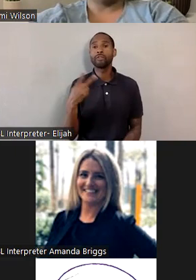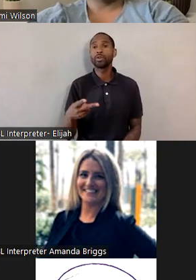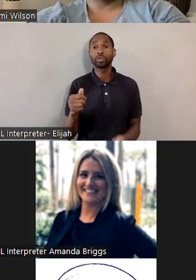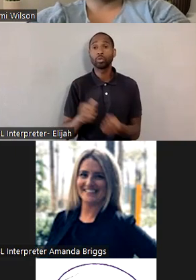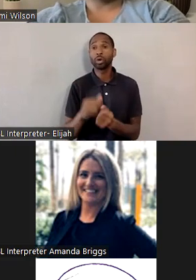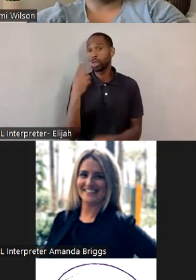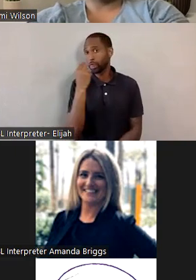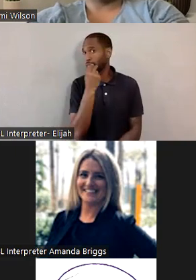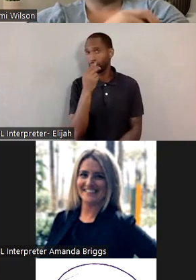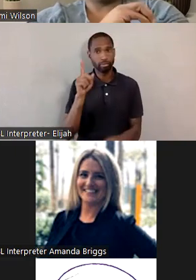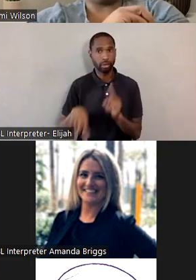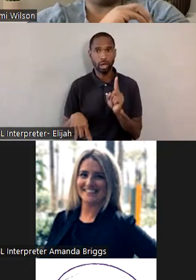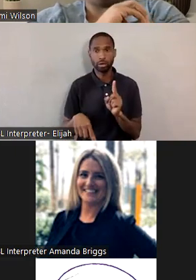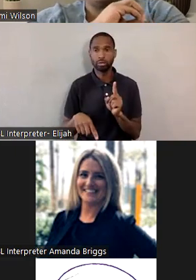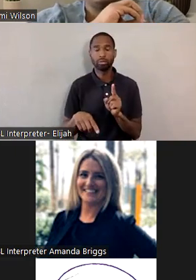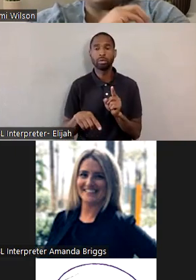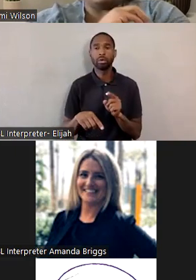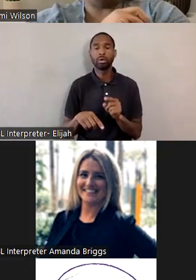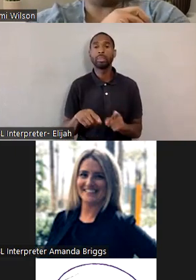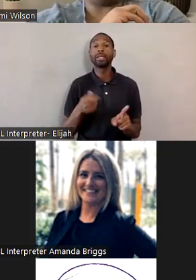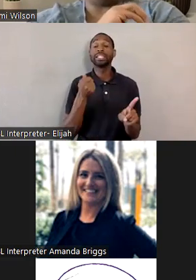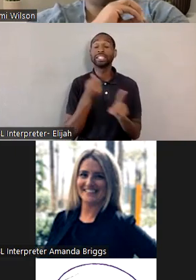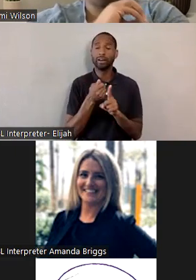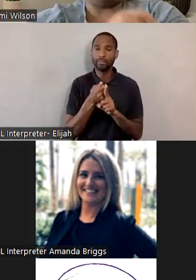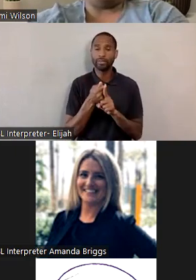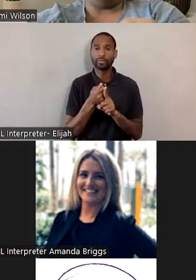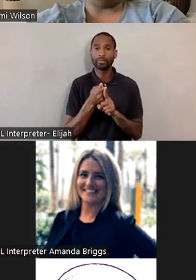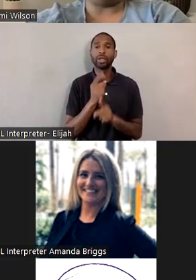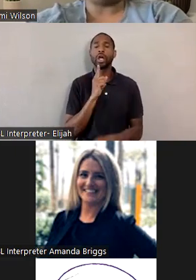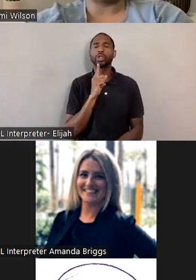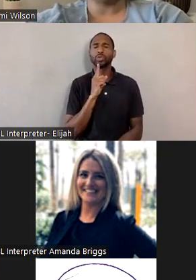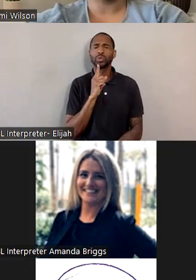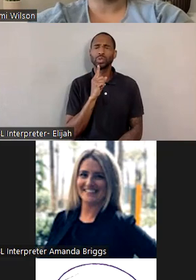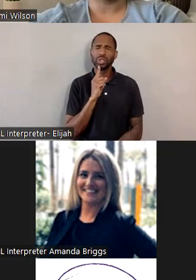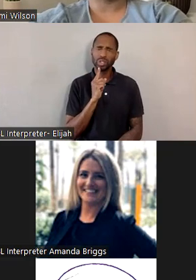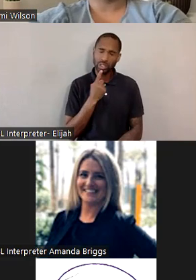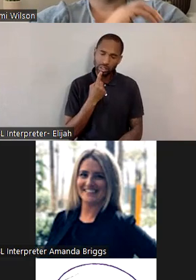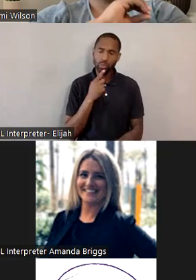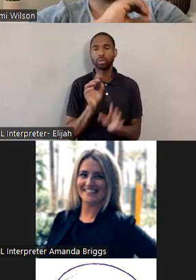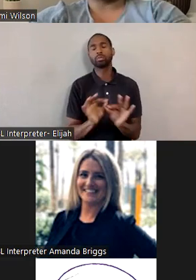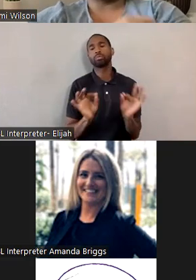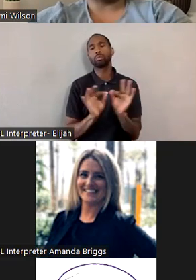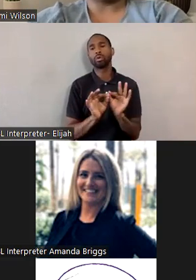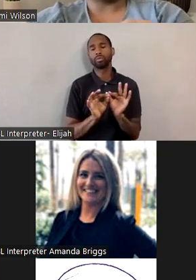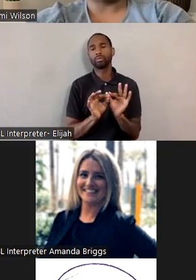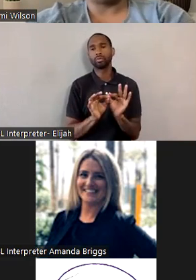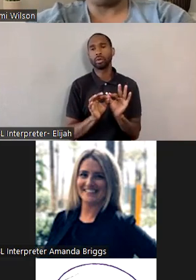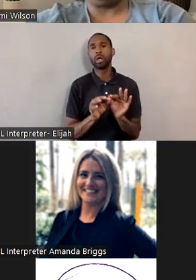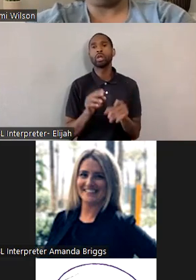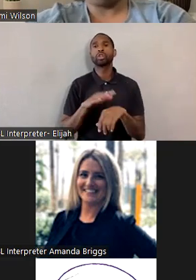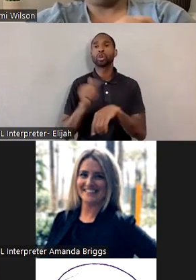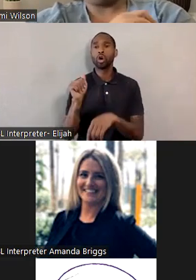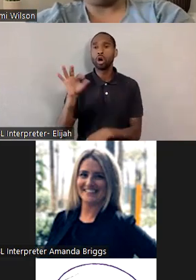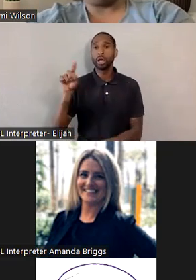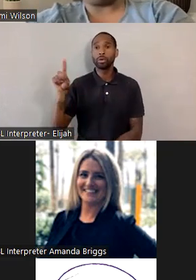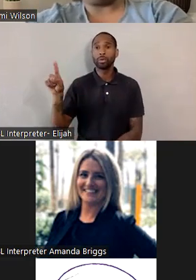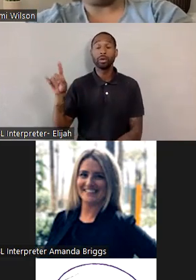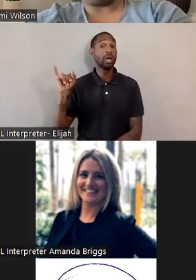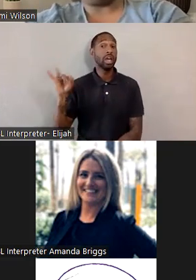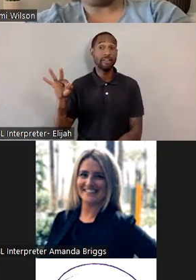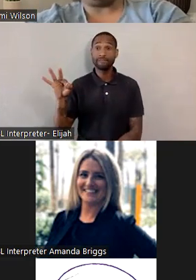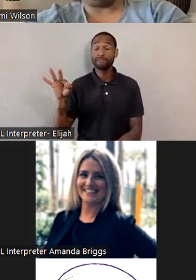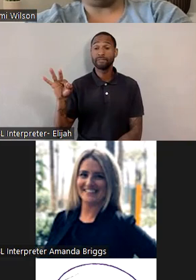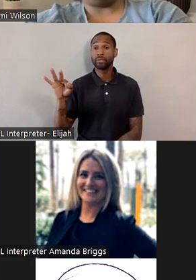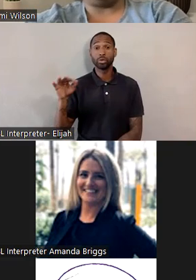So this is why it's extremely important to still call 911 if you suspect that